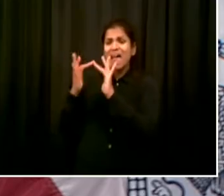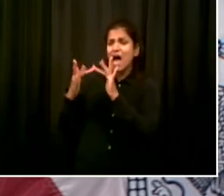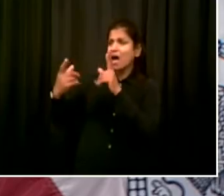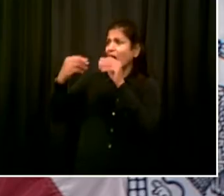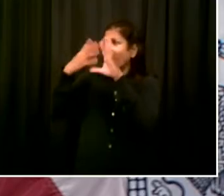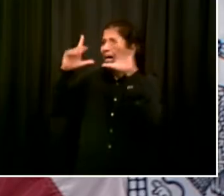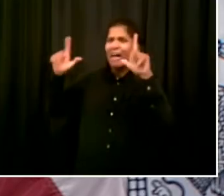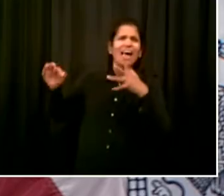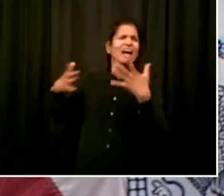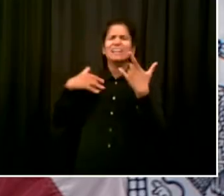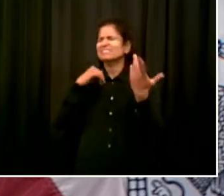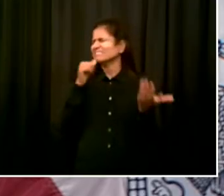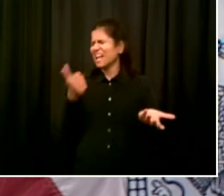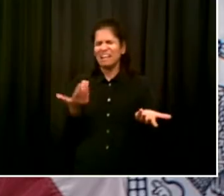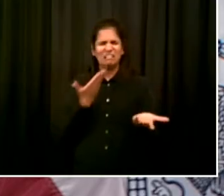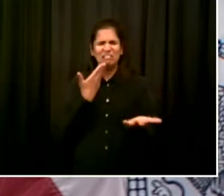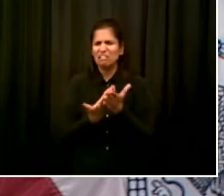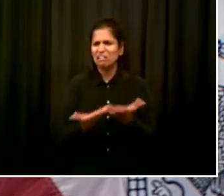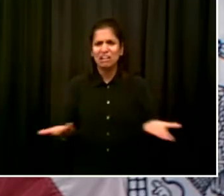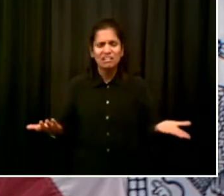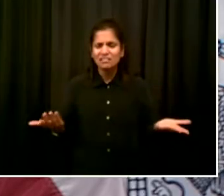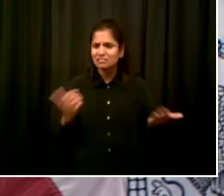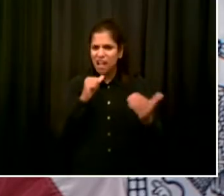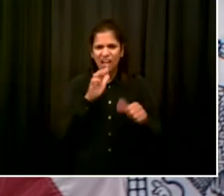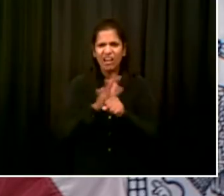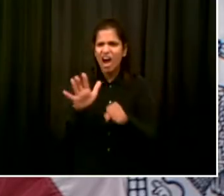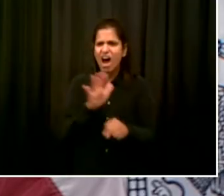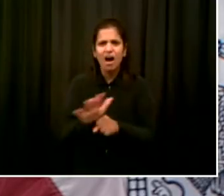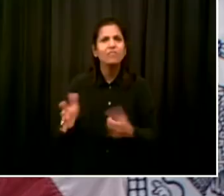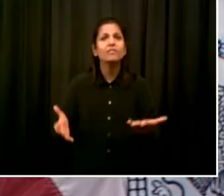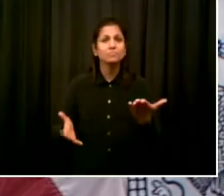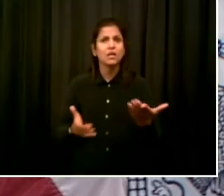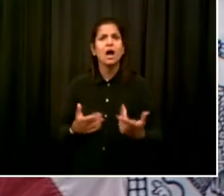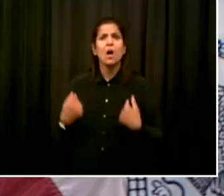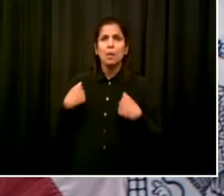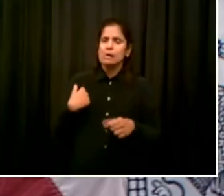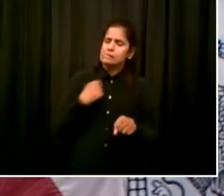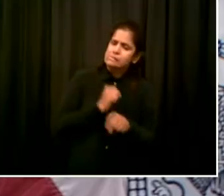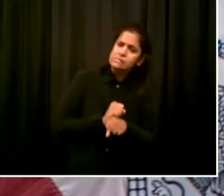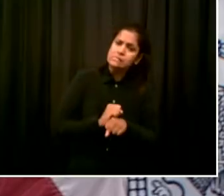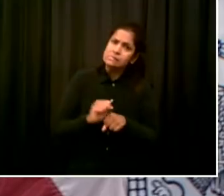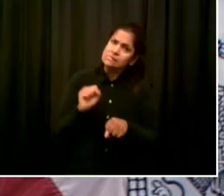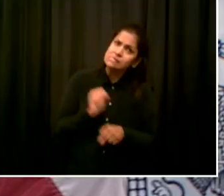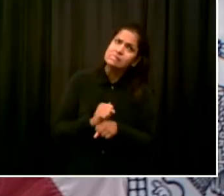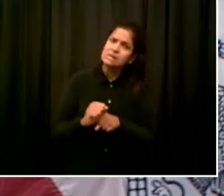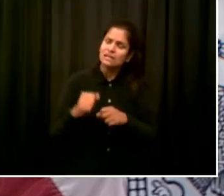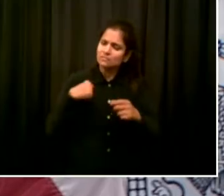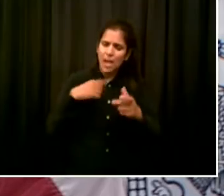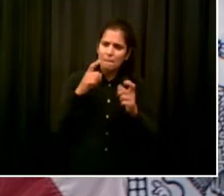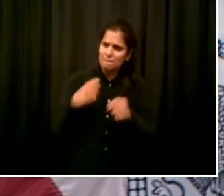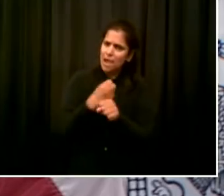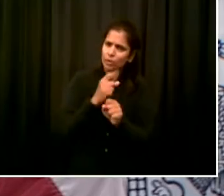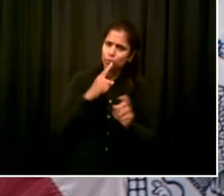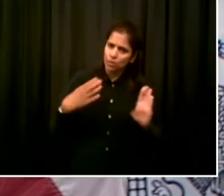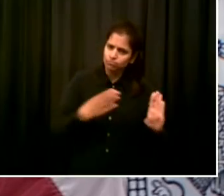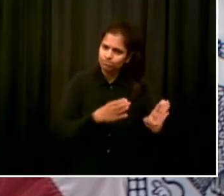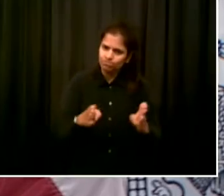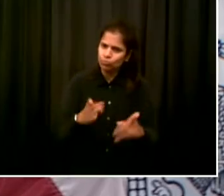I HAVE TO RESPECT THEIR NEEDS AN D CONCERNS AND NO ONE IS PRETENDING THAT RMOETE LENARING IS AS GOOD AS WHAT HAPPENS IN THE CLASSROOM. SO WE'RE GOING